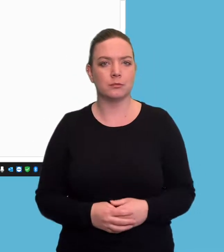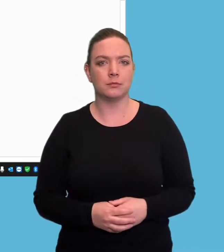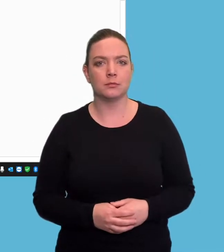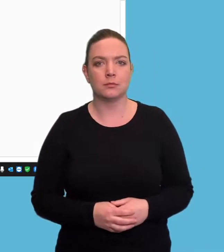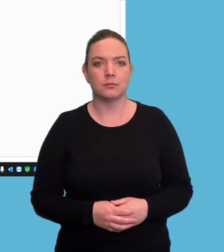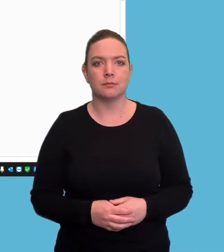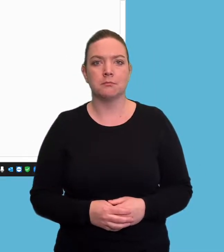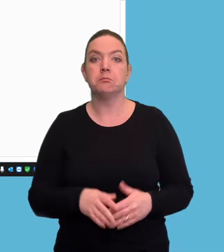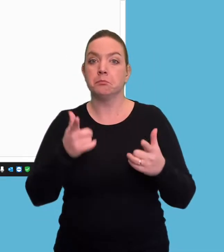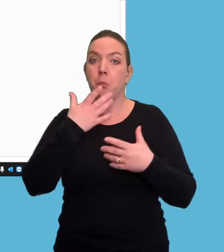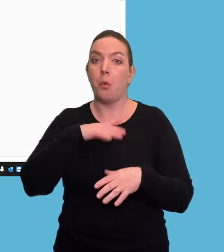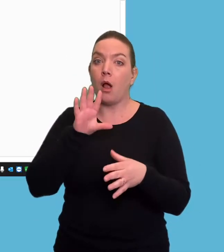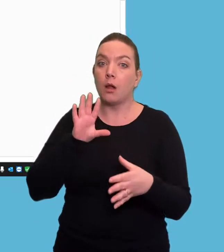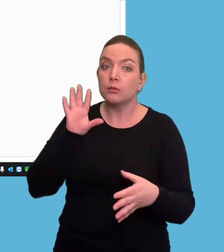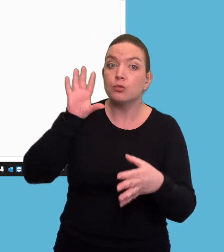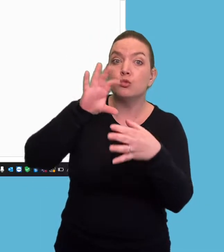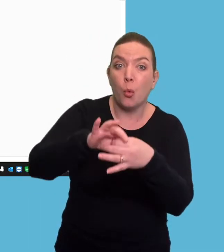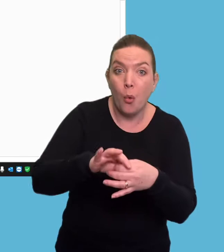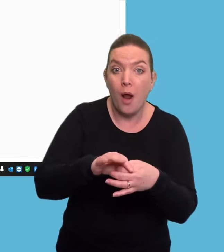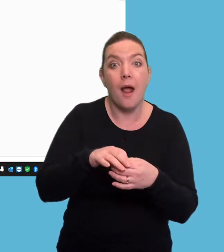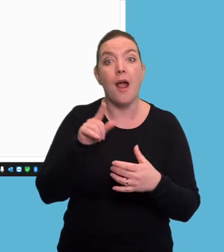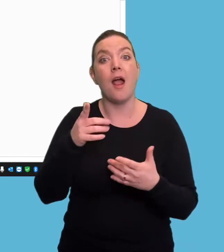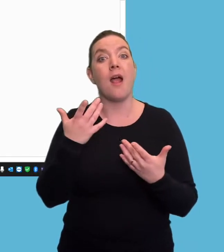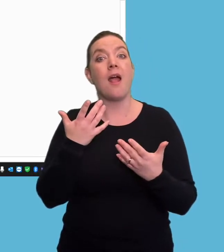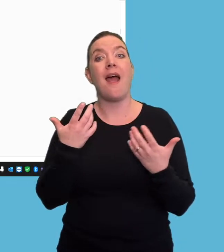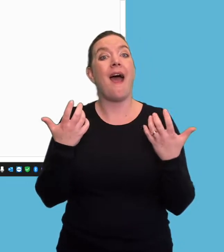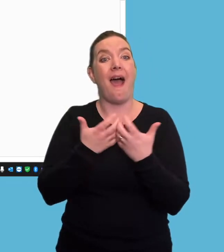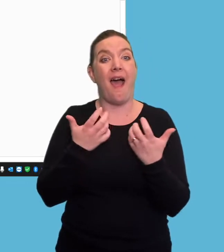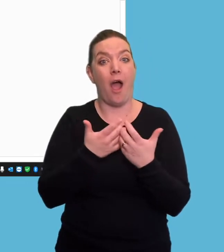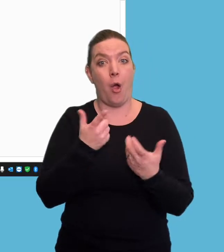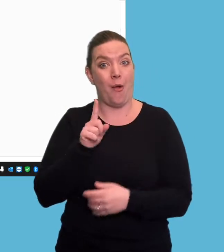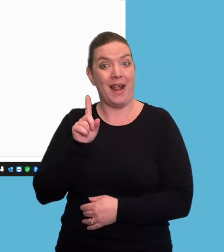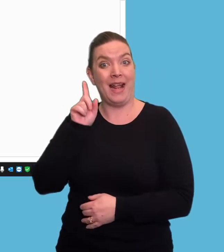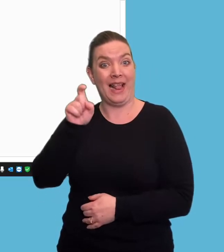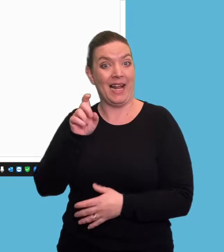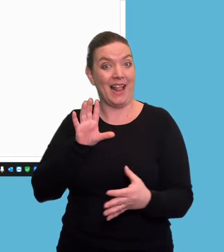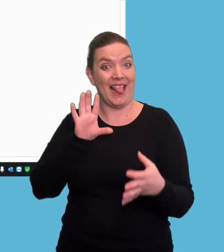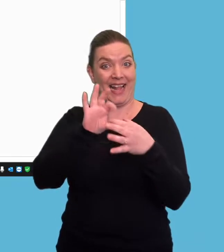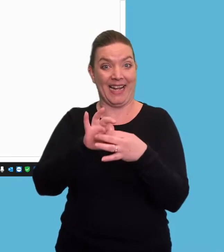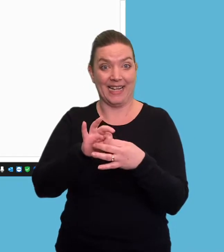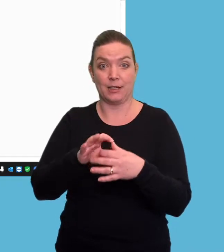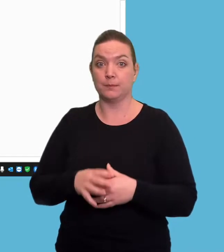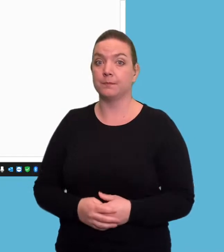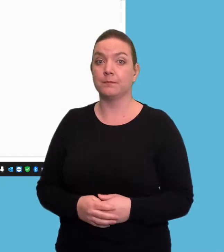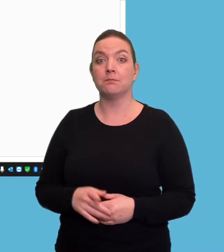To join a meeting or event or workshop with us, all you need to do is click the link.